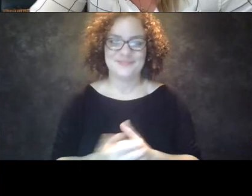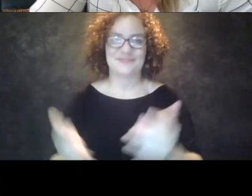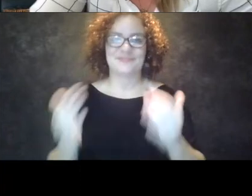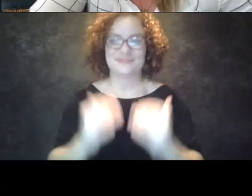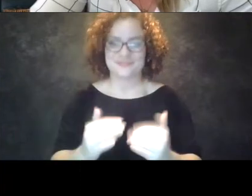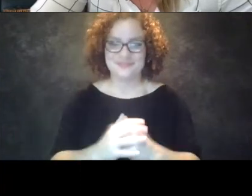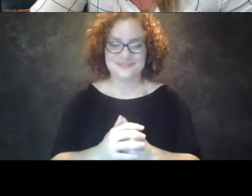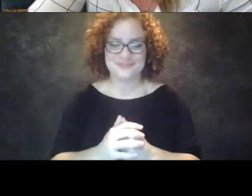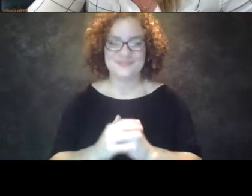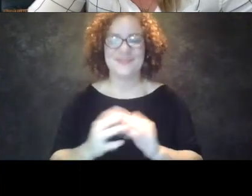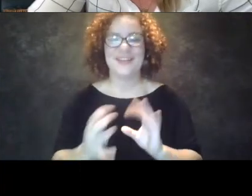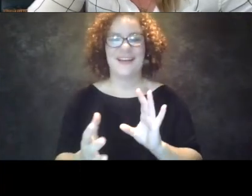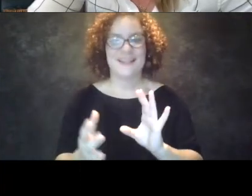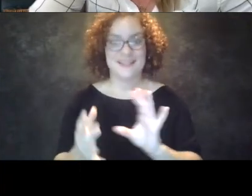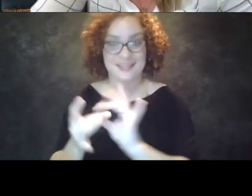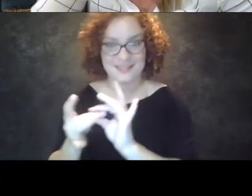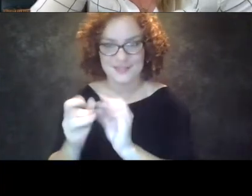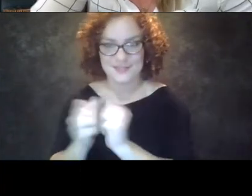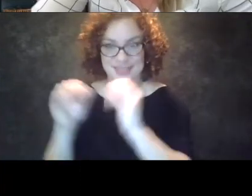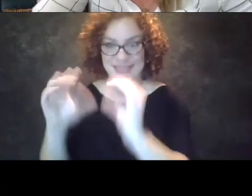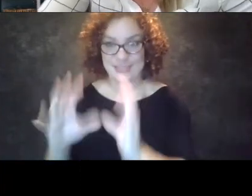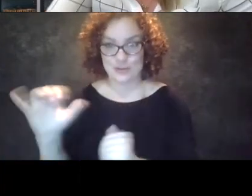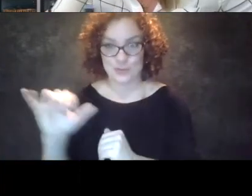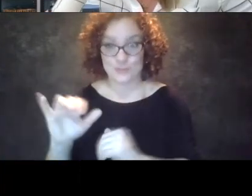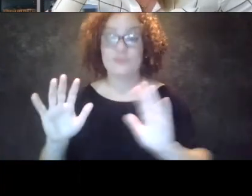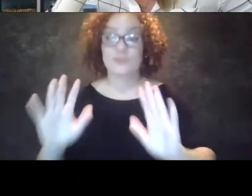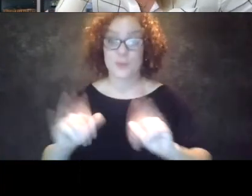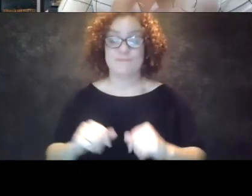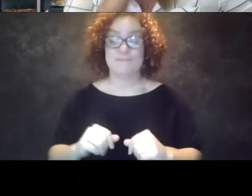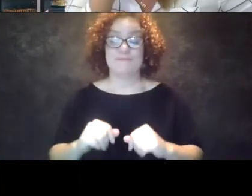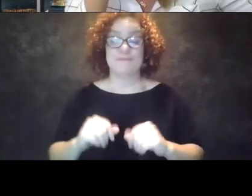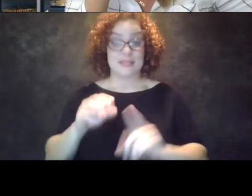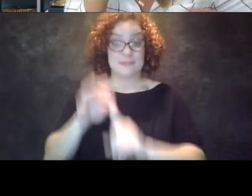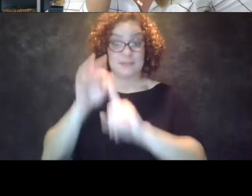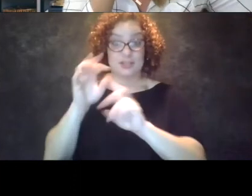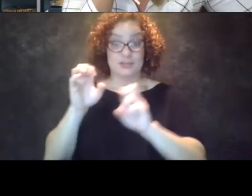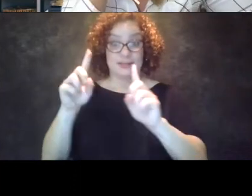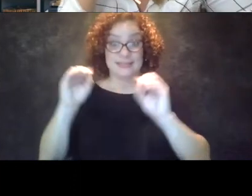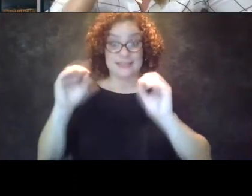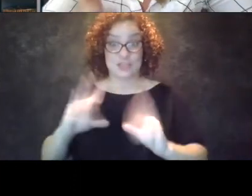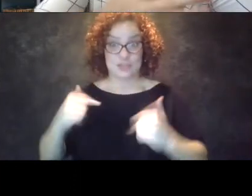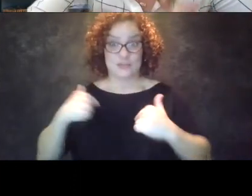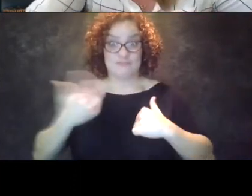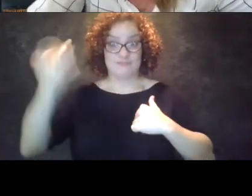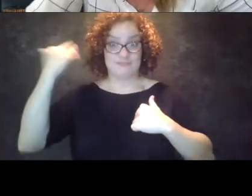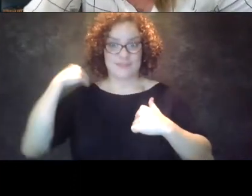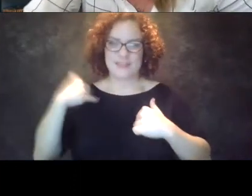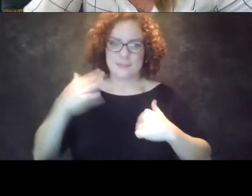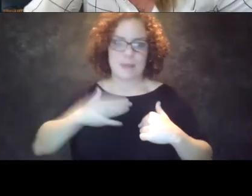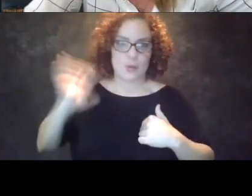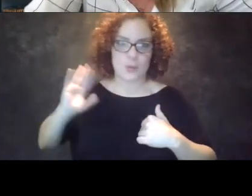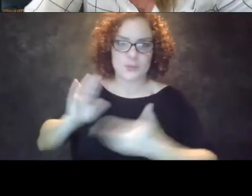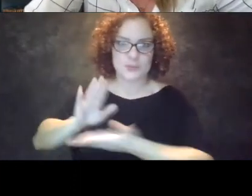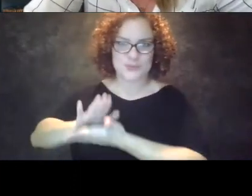the teachers too. So as the special ed teacher at this school, this was my former school.